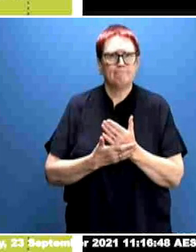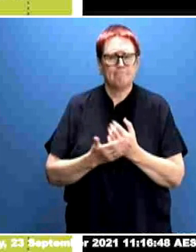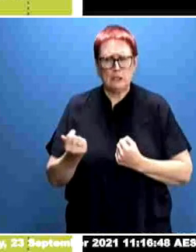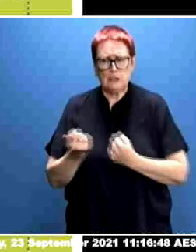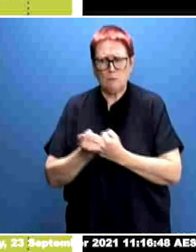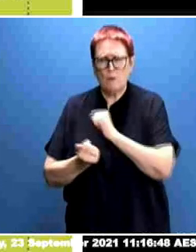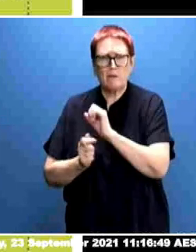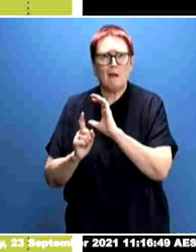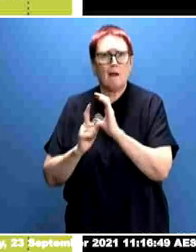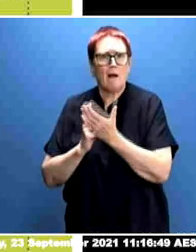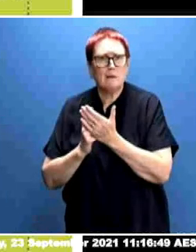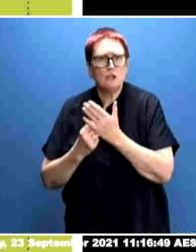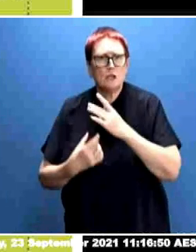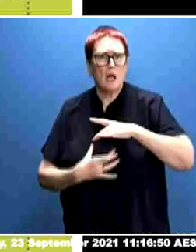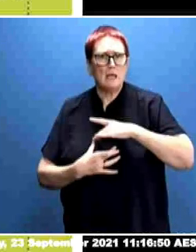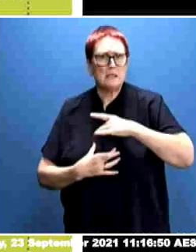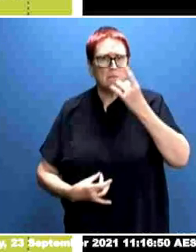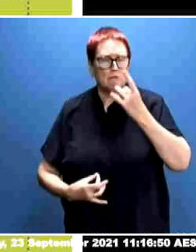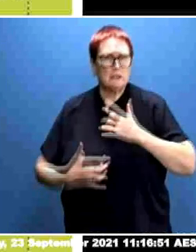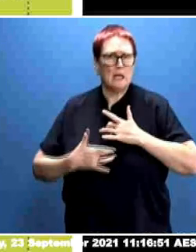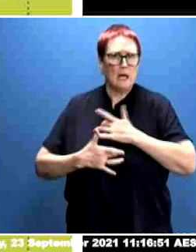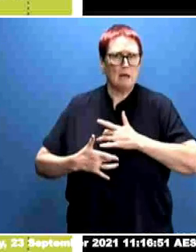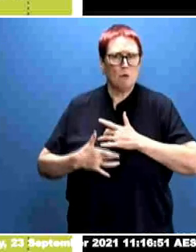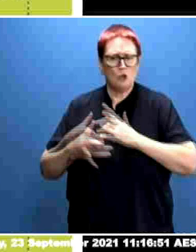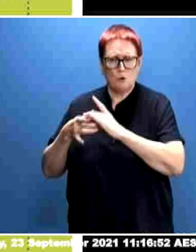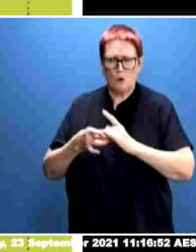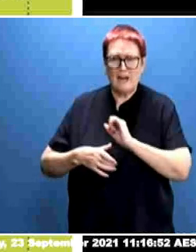spiritual and emotional connections to their country and their culture